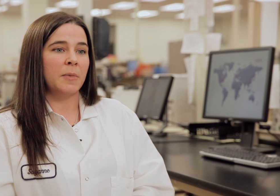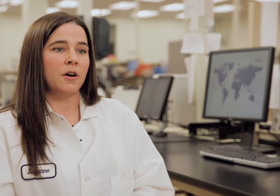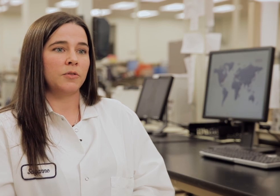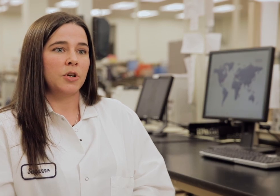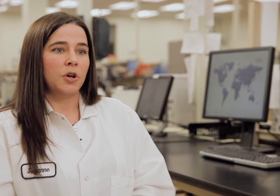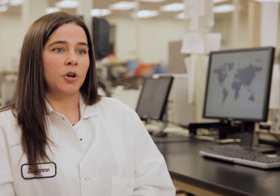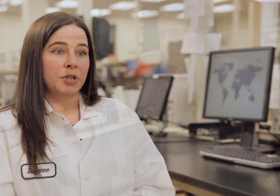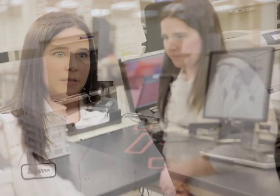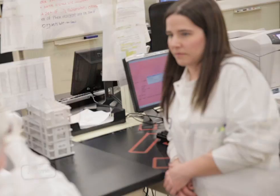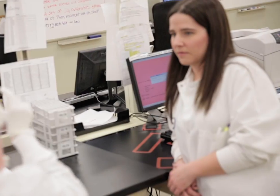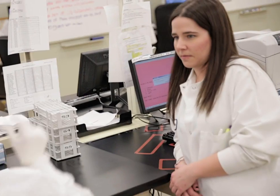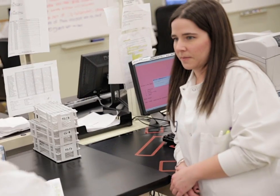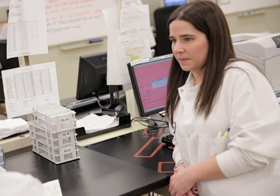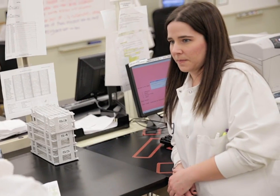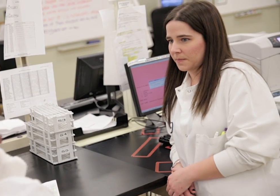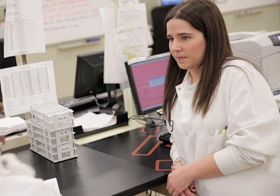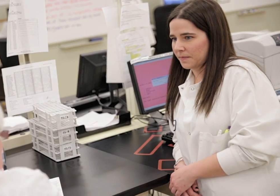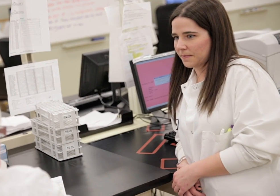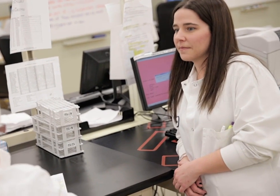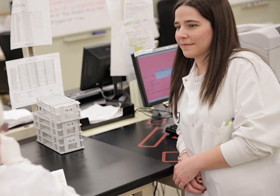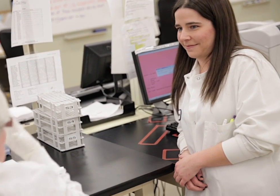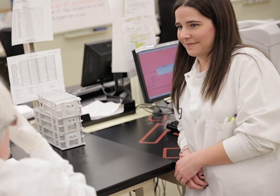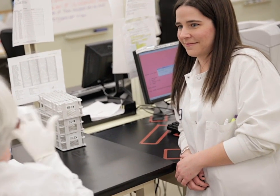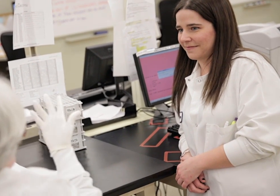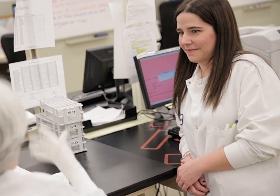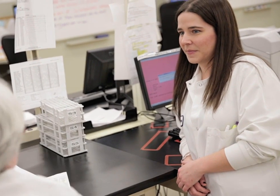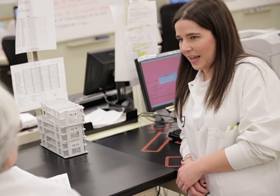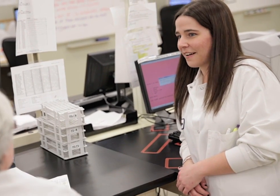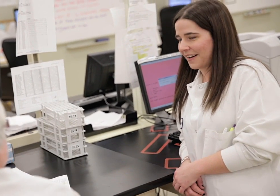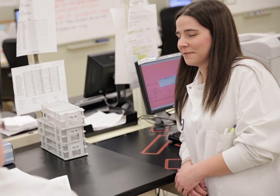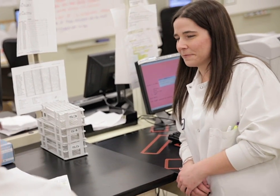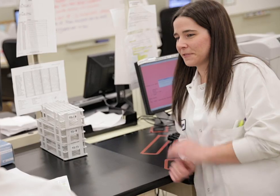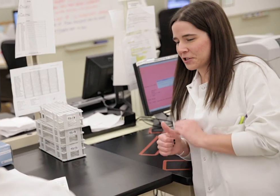about her needs. It was very powerful for her to open up like